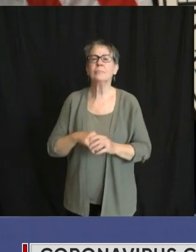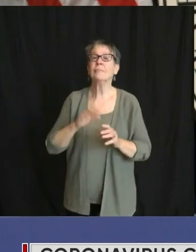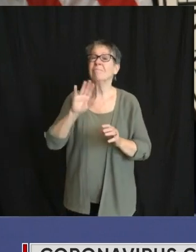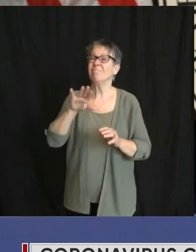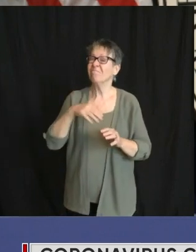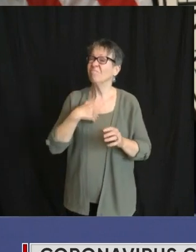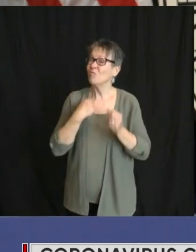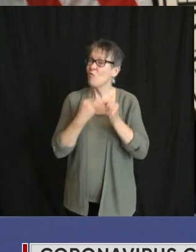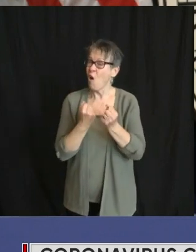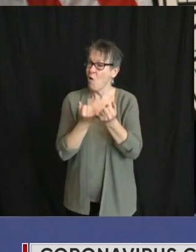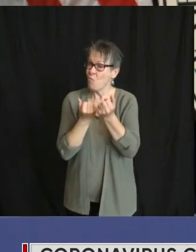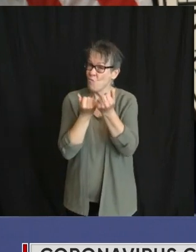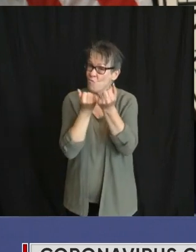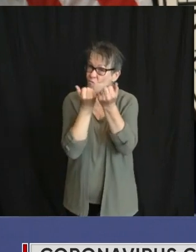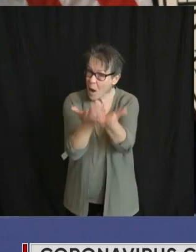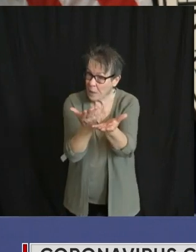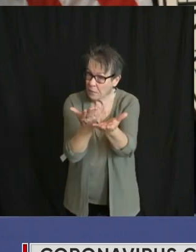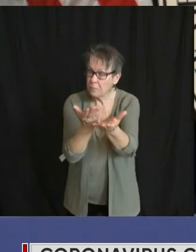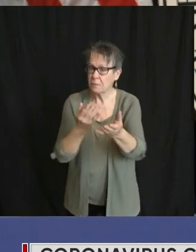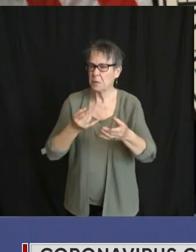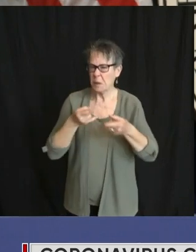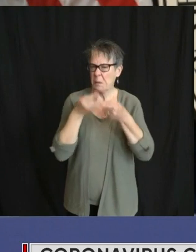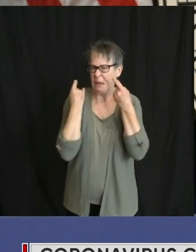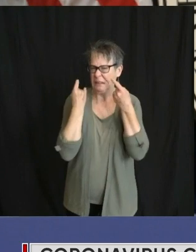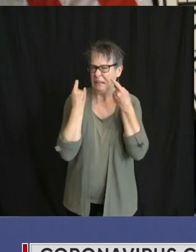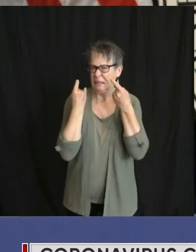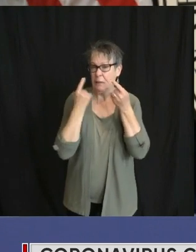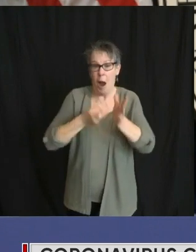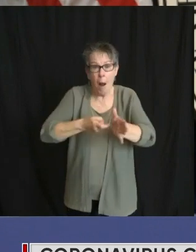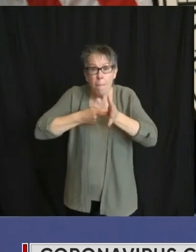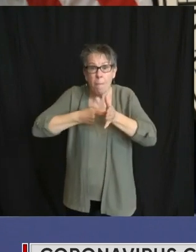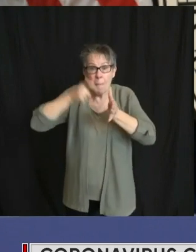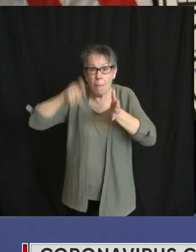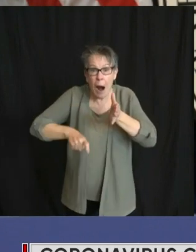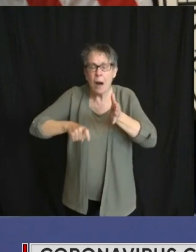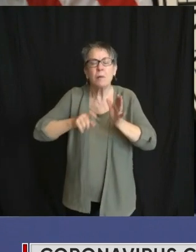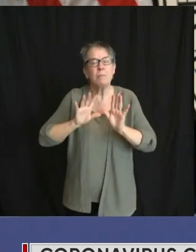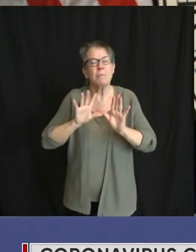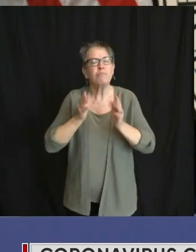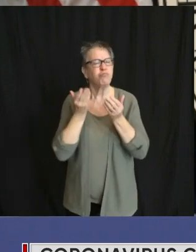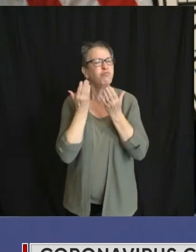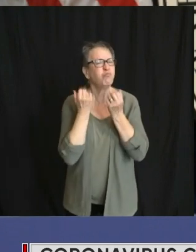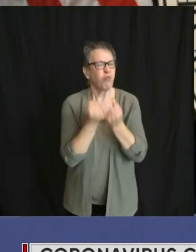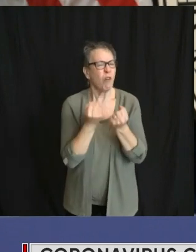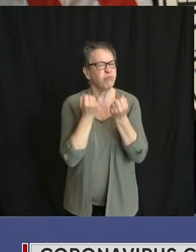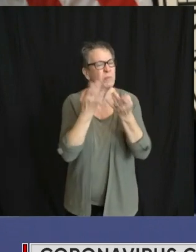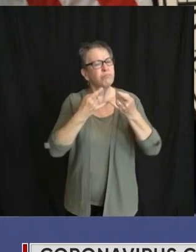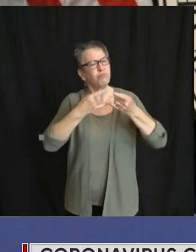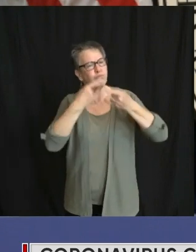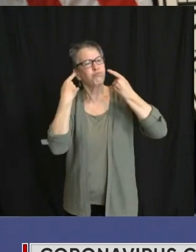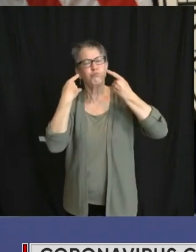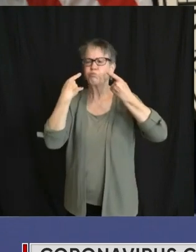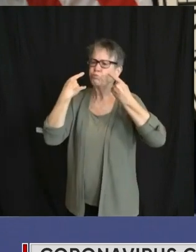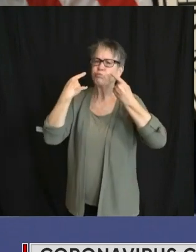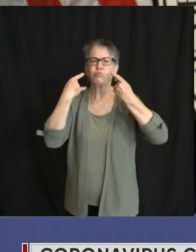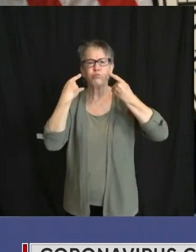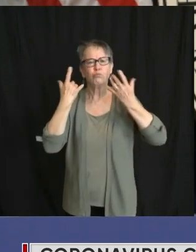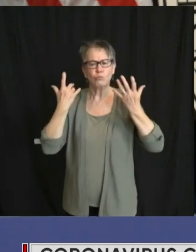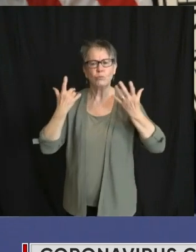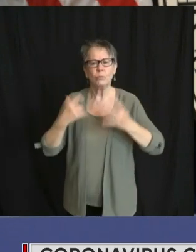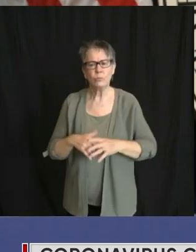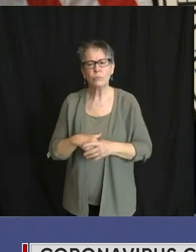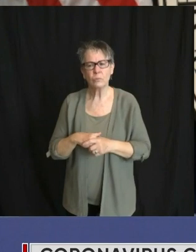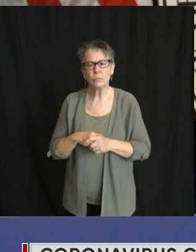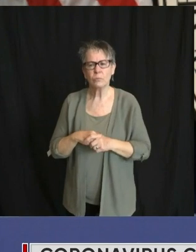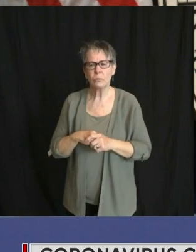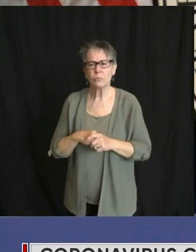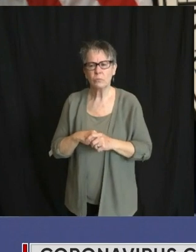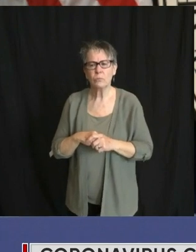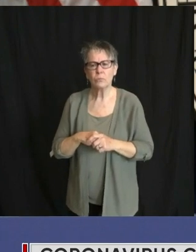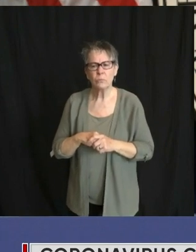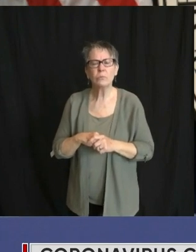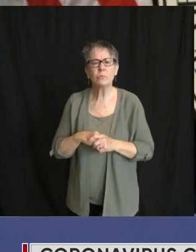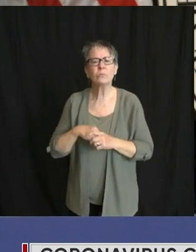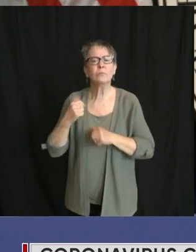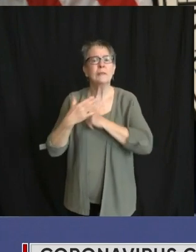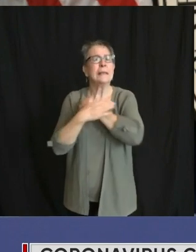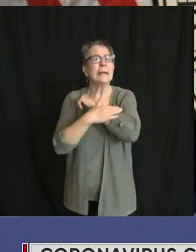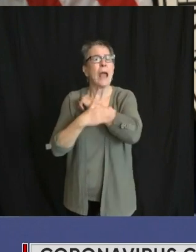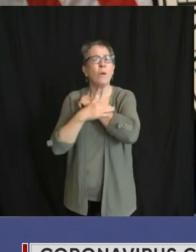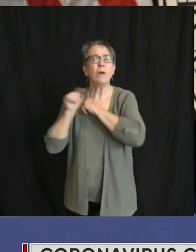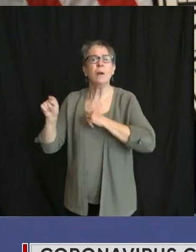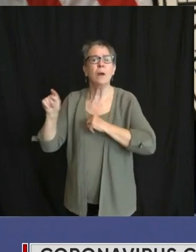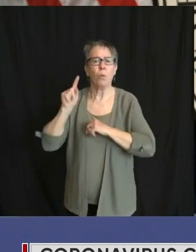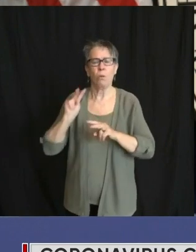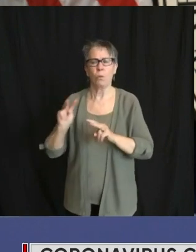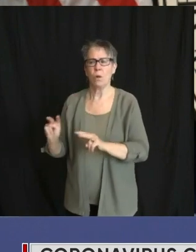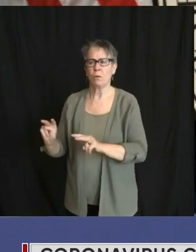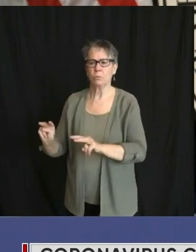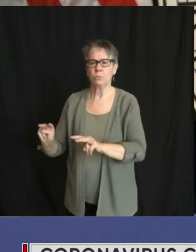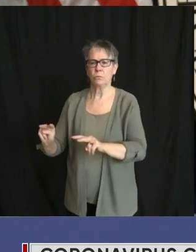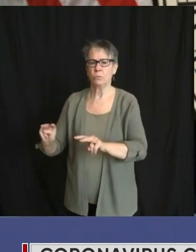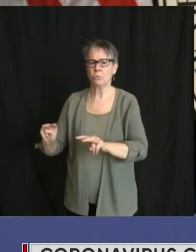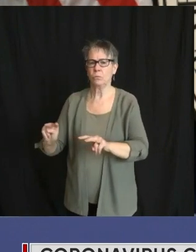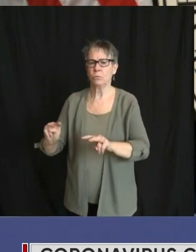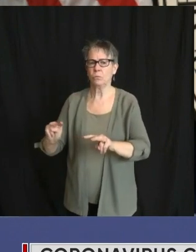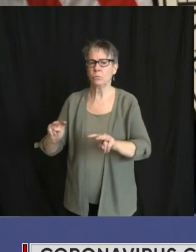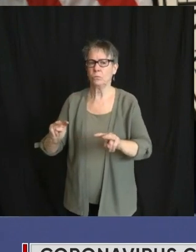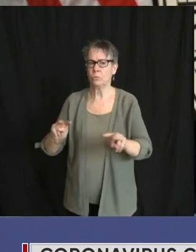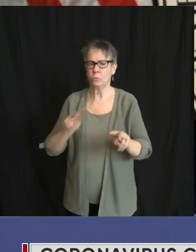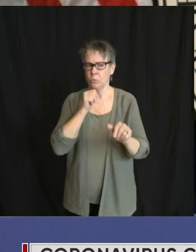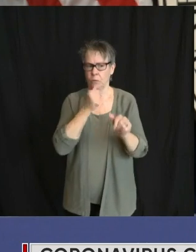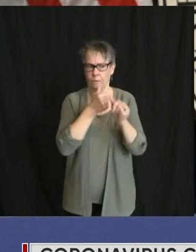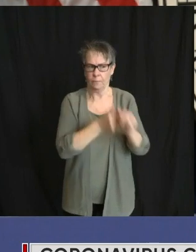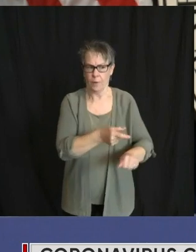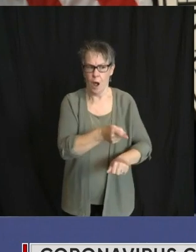COVERINGS.